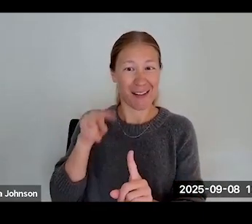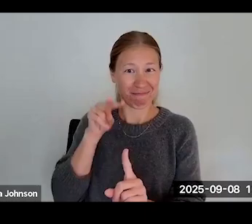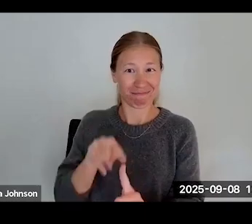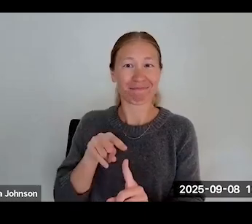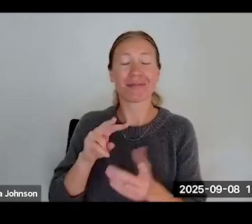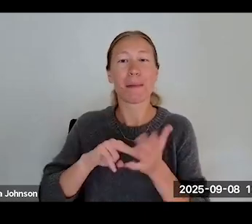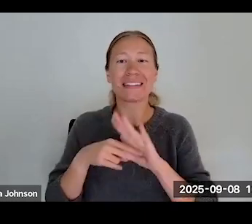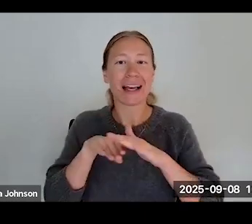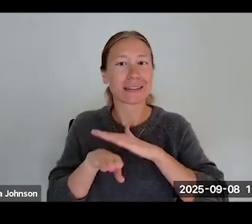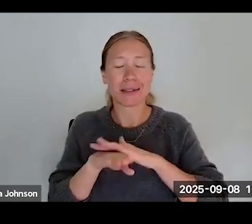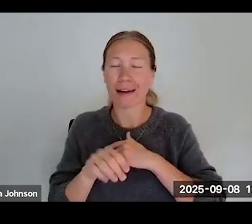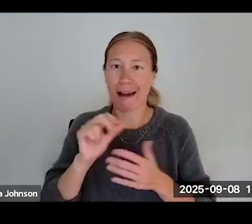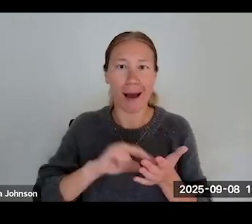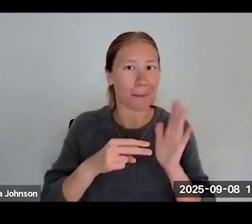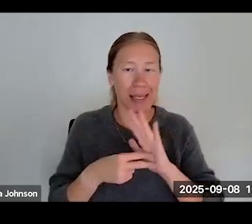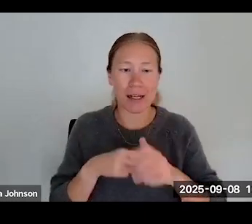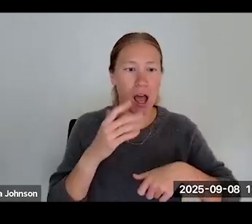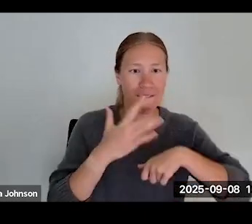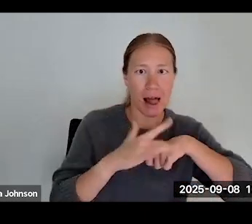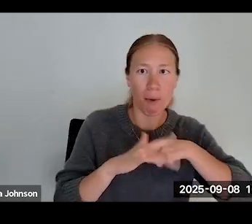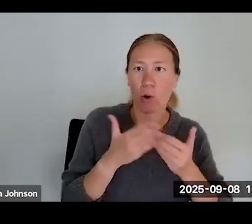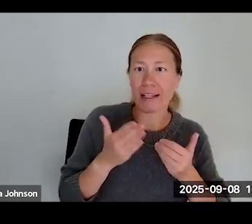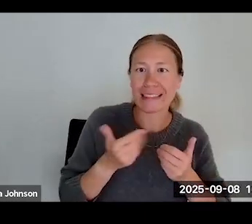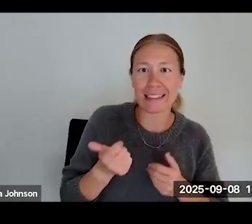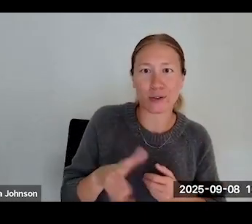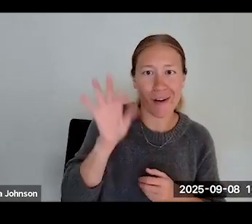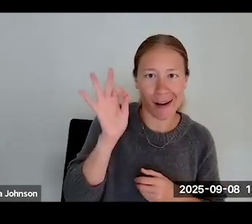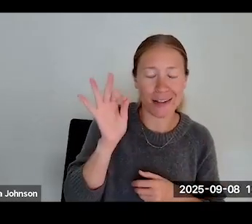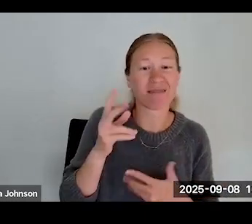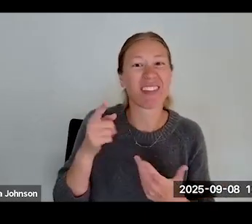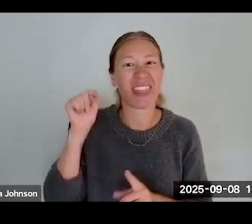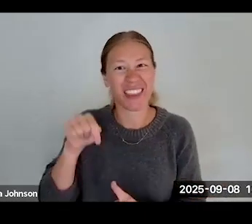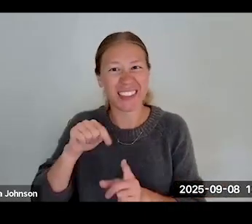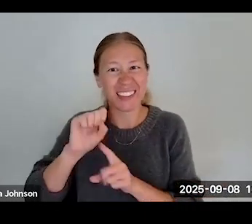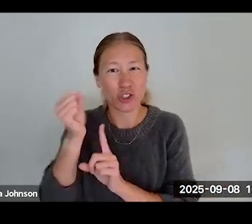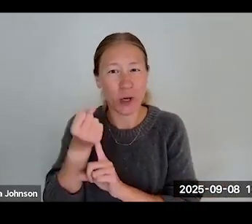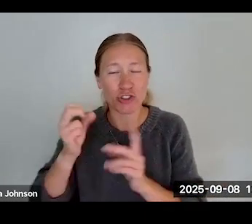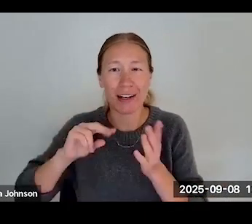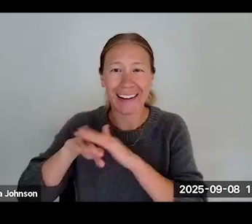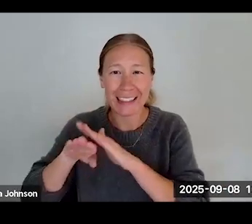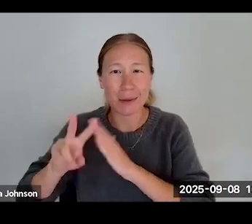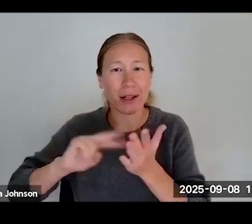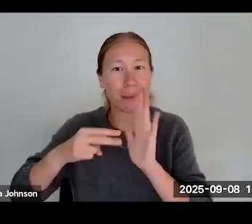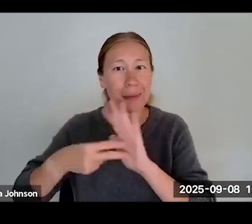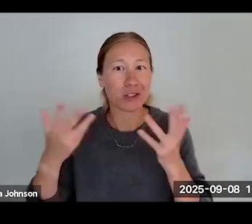to whether something is available or easy to attain. In this instance, accessibility means individuals with disabilities